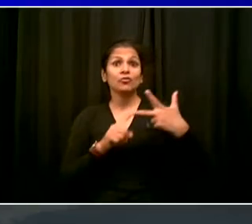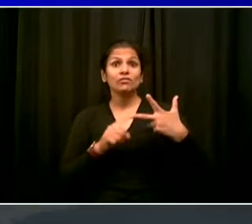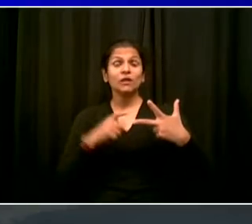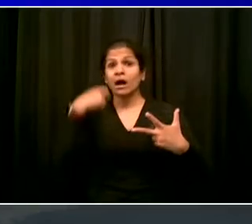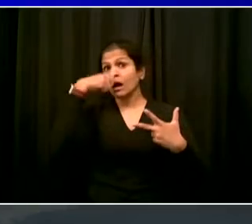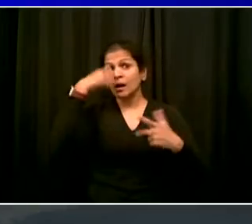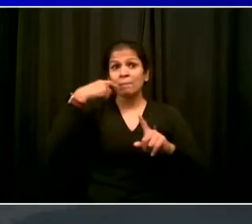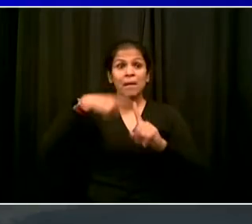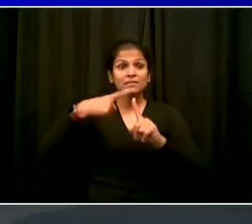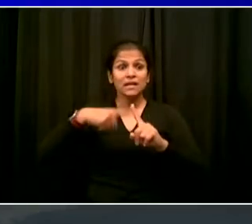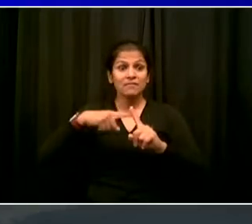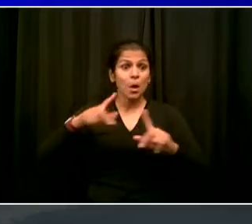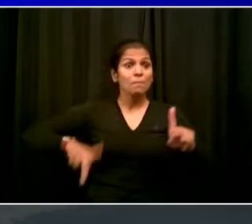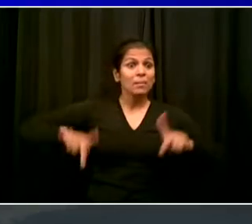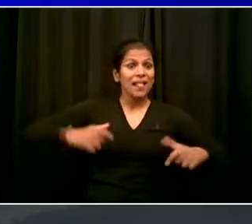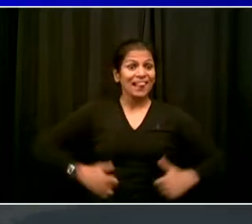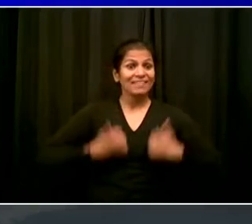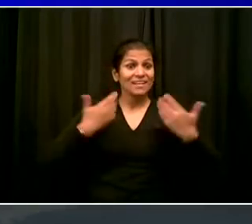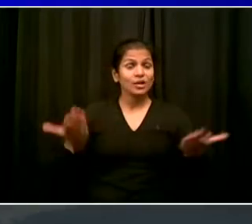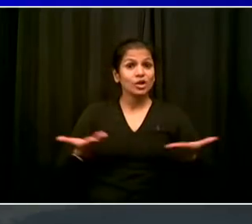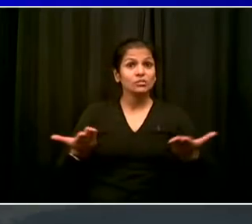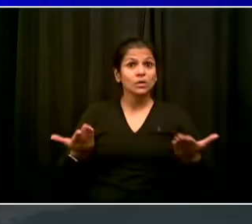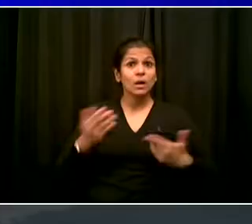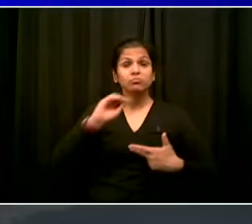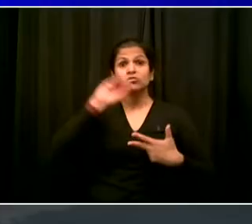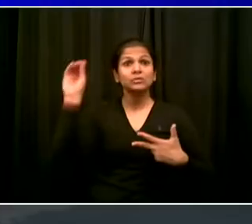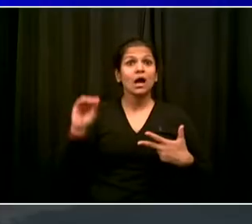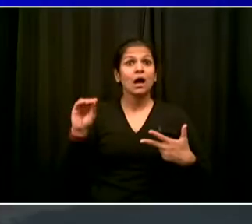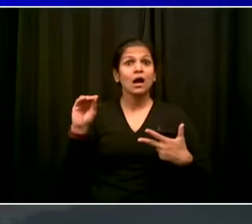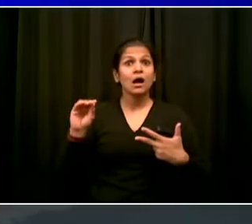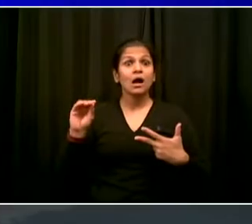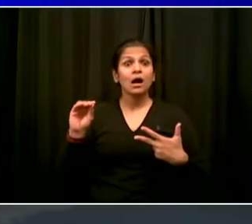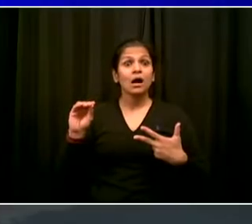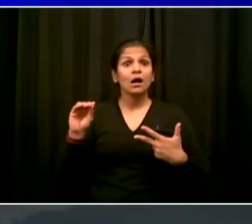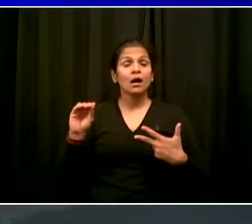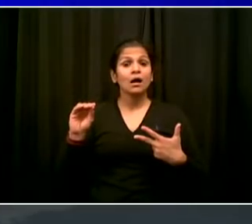SEVEN-N-DAY AVERAGE, 550 TODAY,